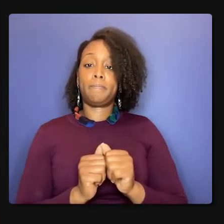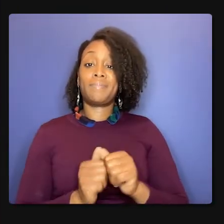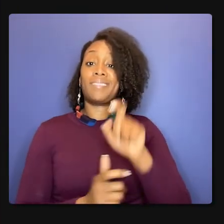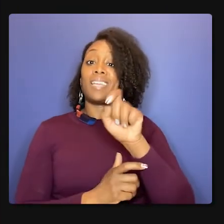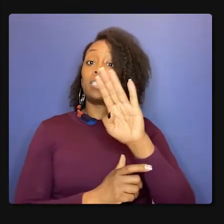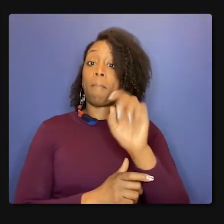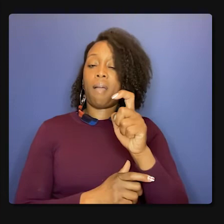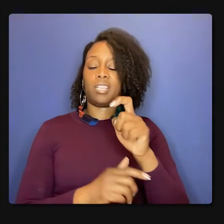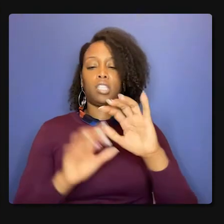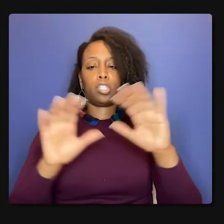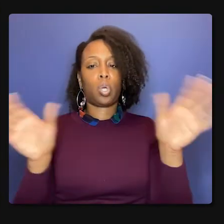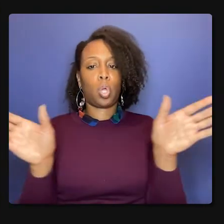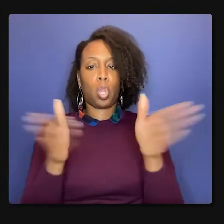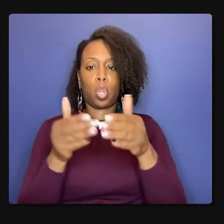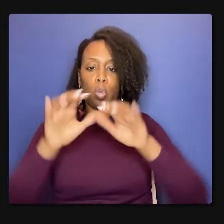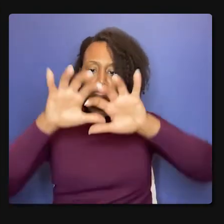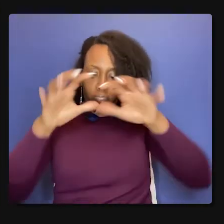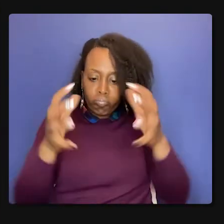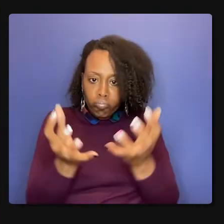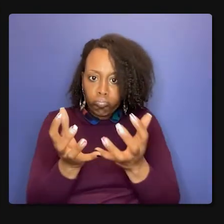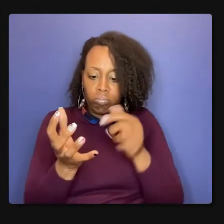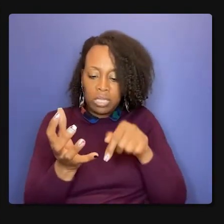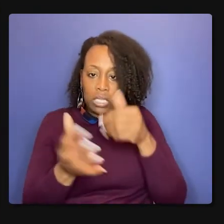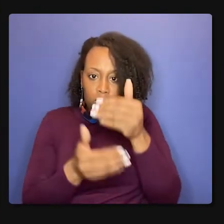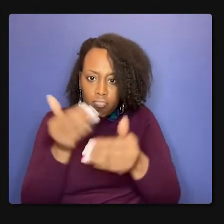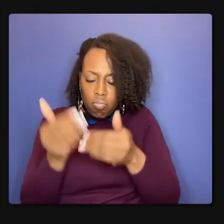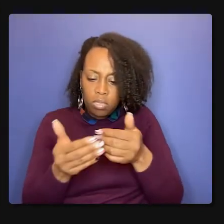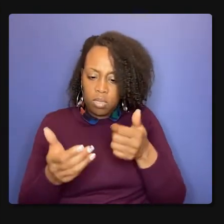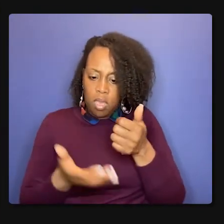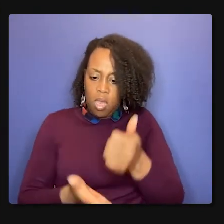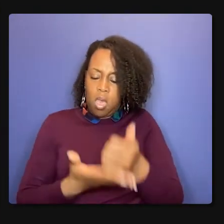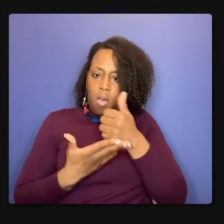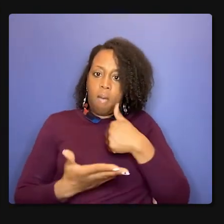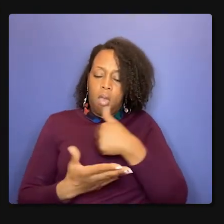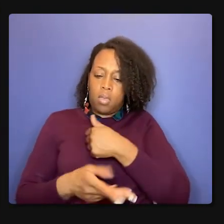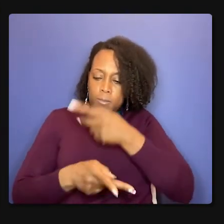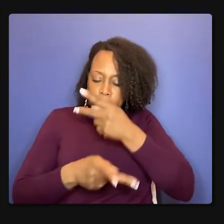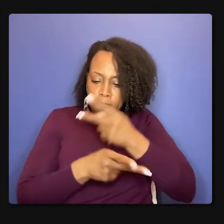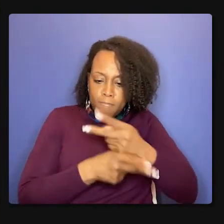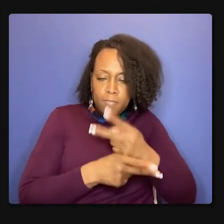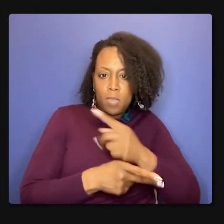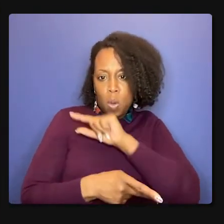Since Xbox is a closed ecosystem, this process allows us to maintain